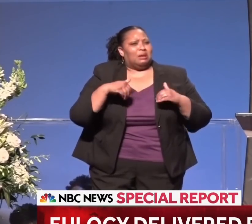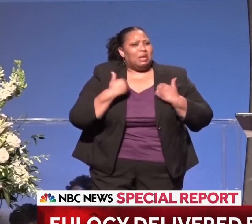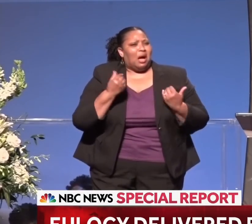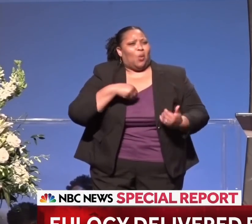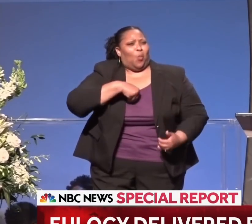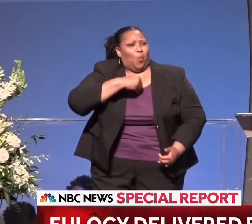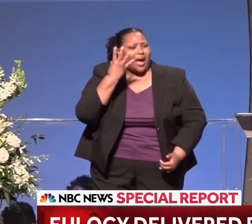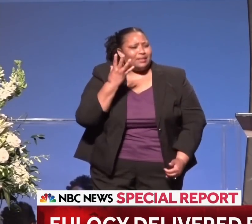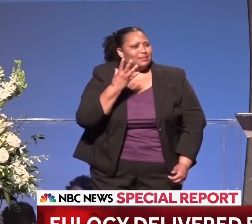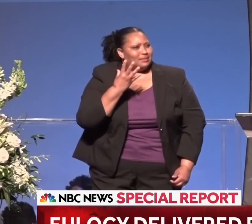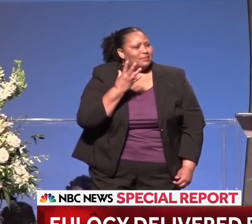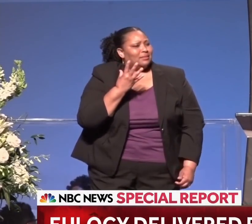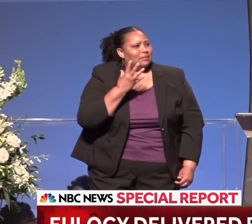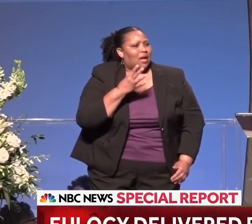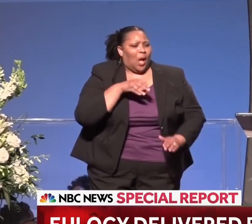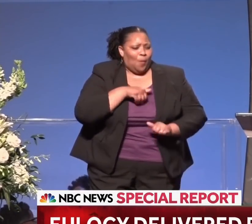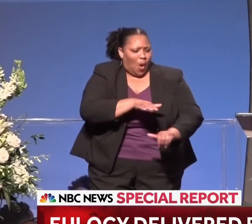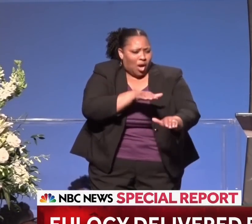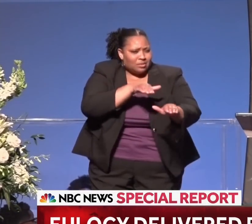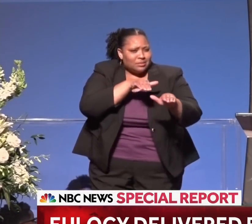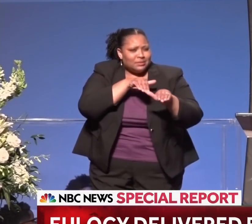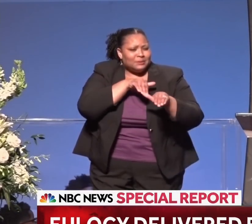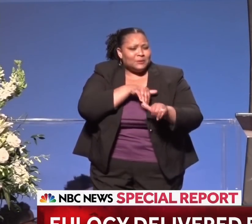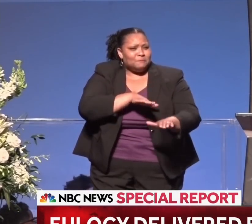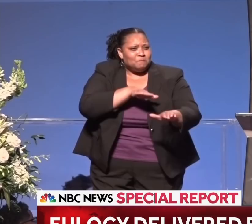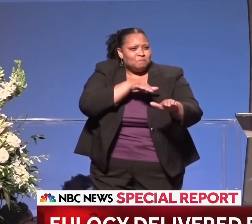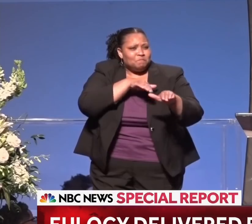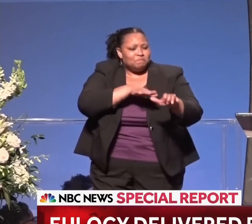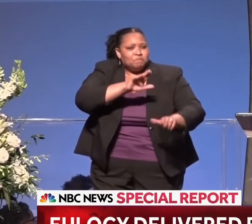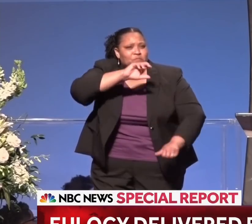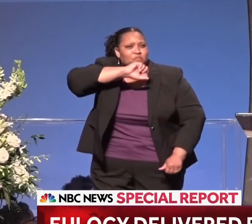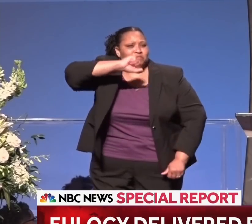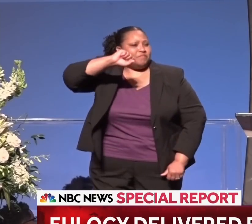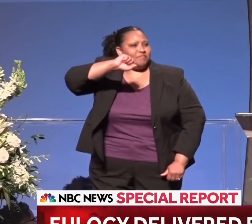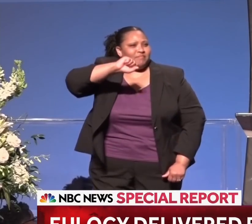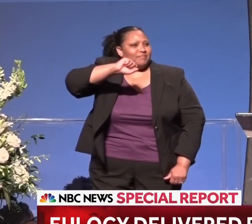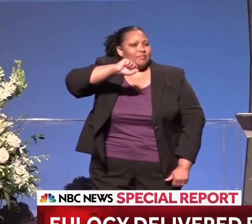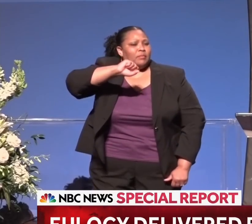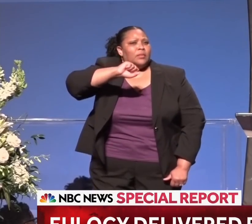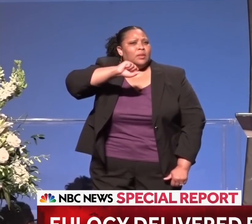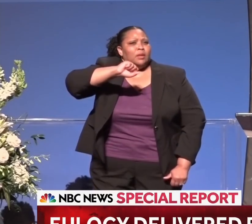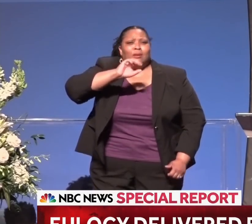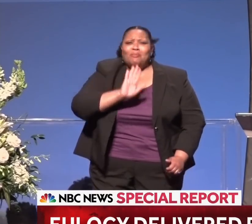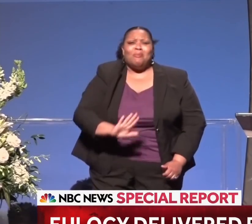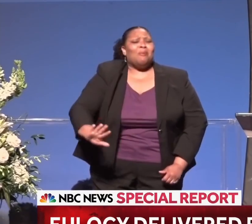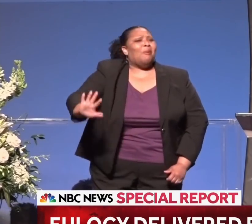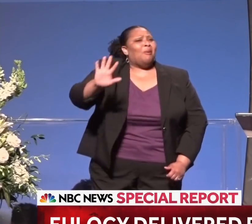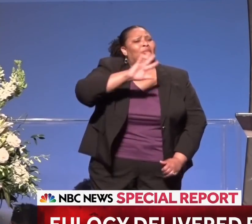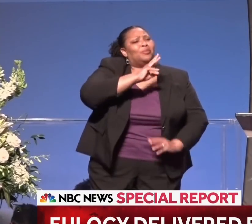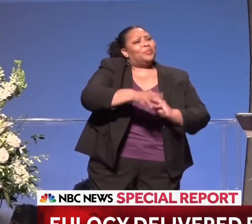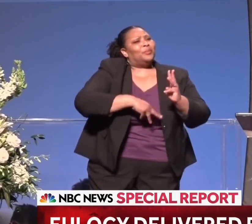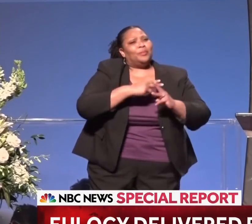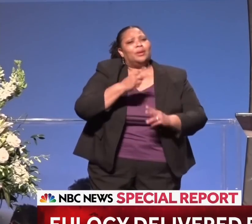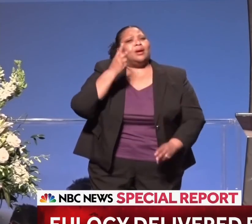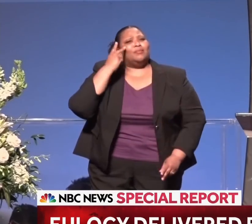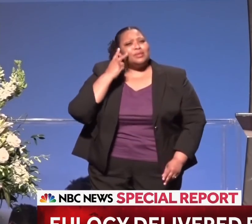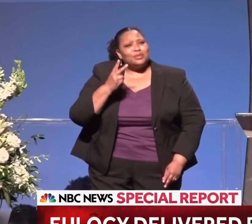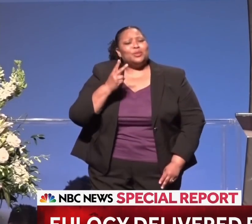AND THAT’S WHY WHEN I HEARD THEM TALKING ABOUT, THEY NEVER THOUGHT THEY WOULD SEE YOUNG